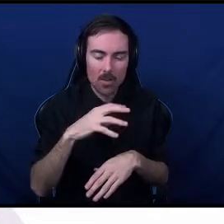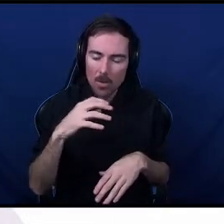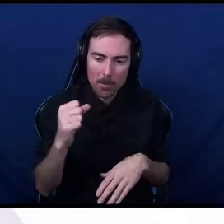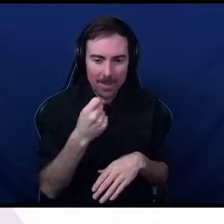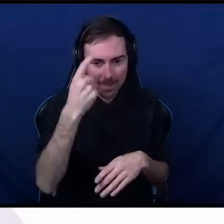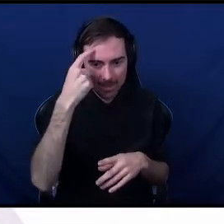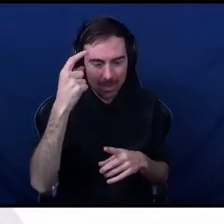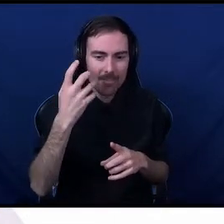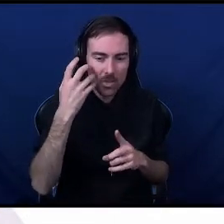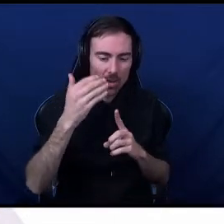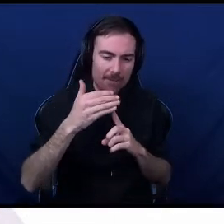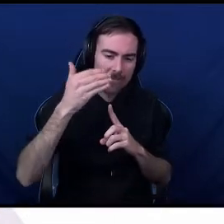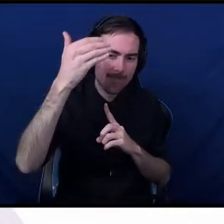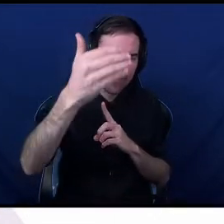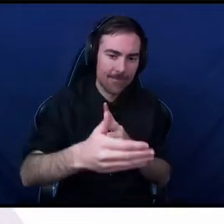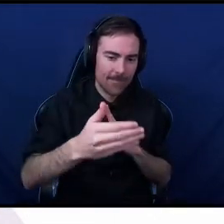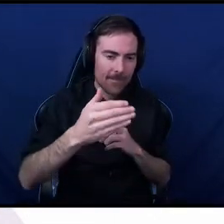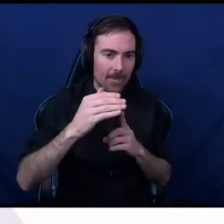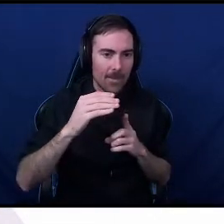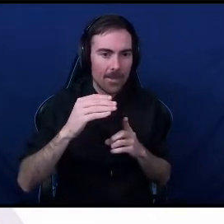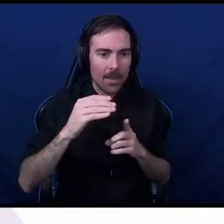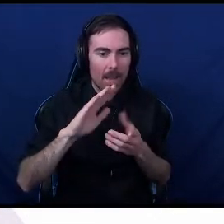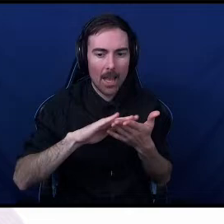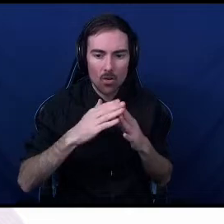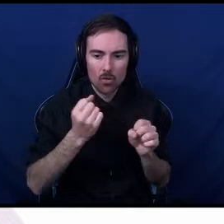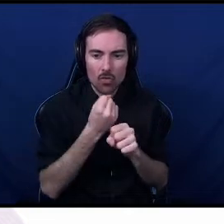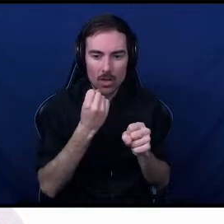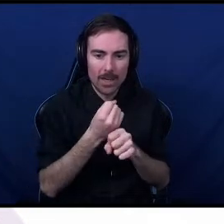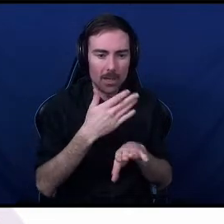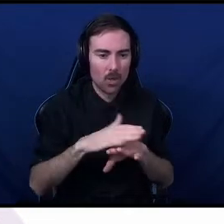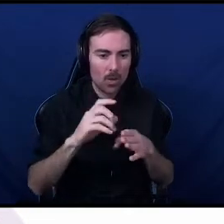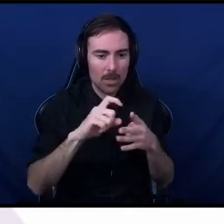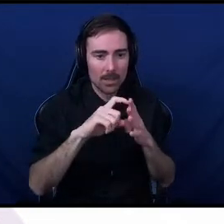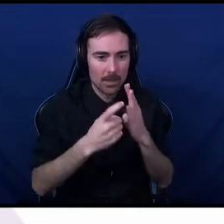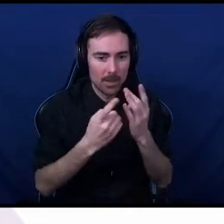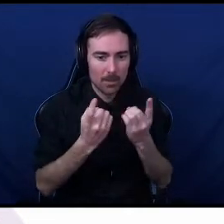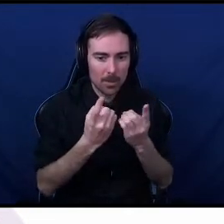as a way to drive those innovations, then they're going to miss a lot of value, they're going to miss a lot that they